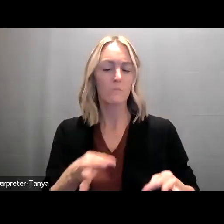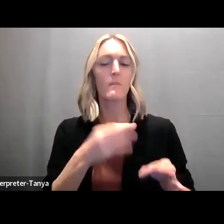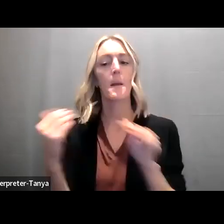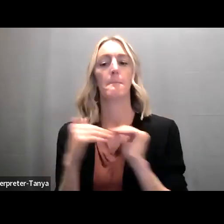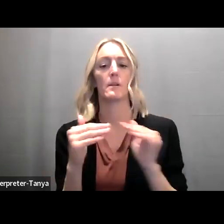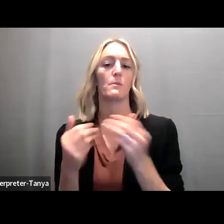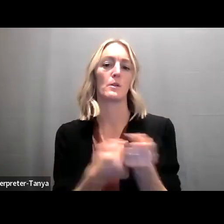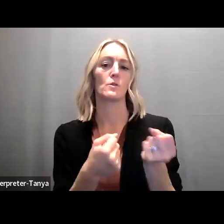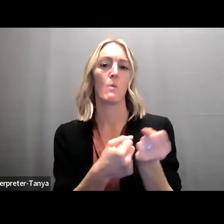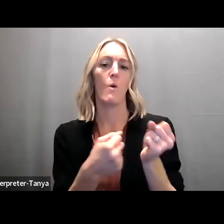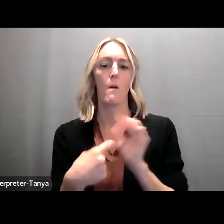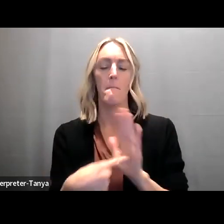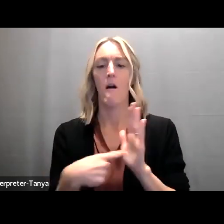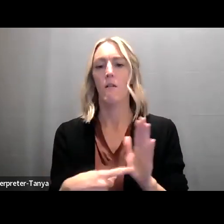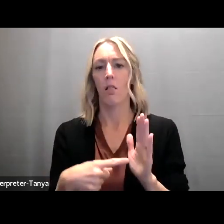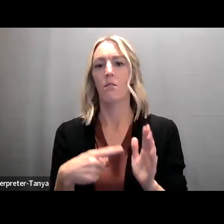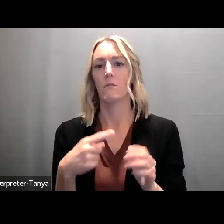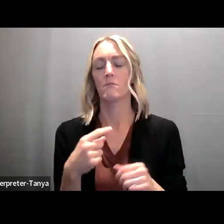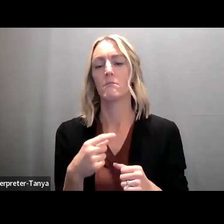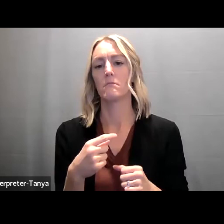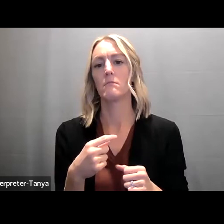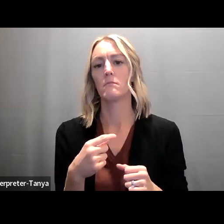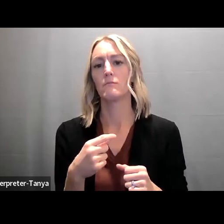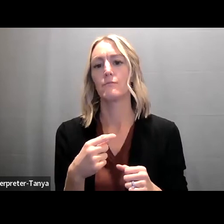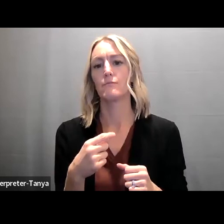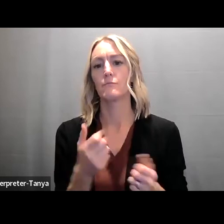living is beautiful in providing to our disability community.